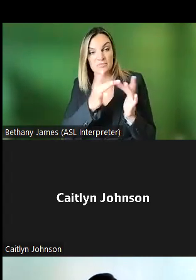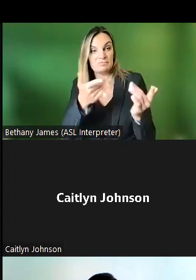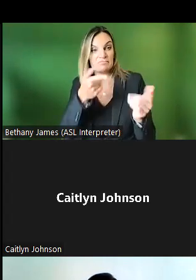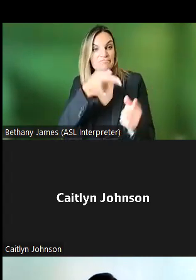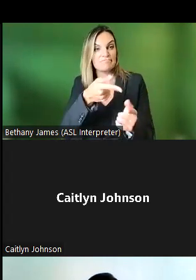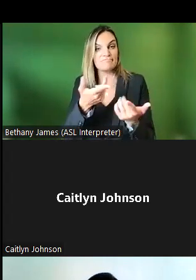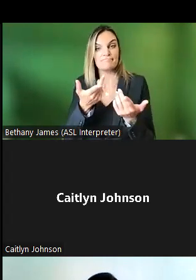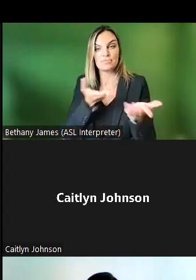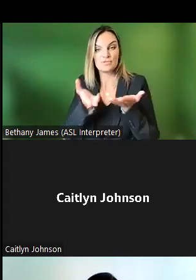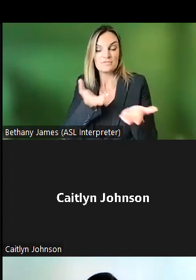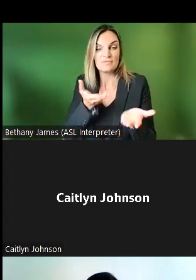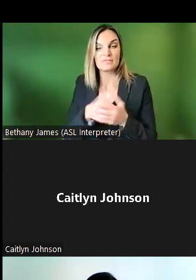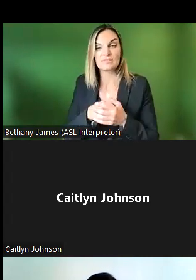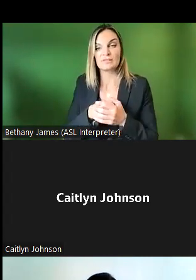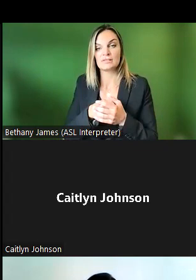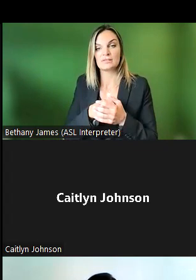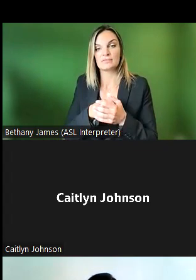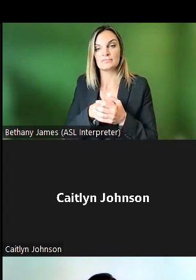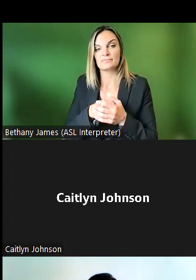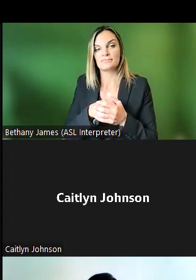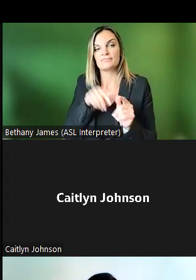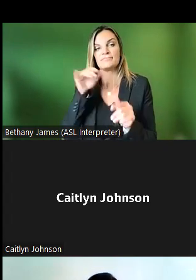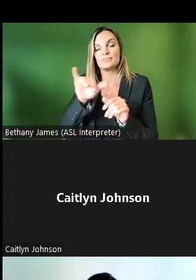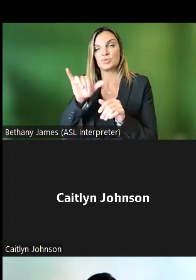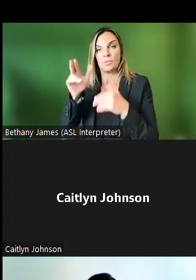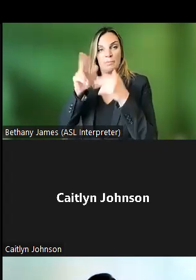Not only just the architectural standards that we see getting into the door, getting